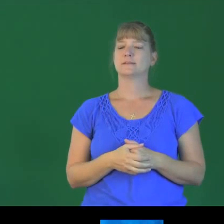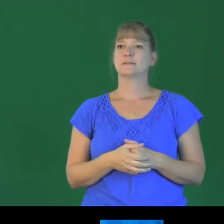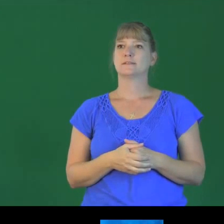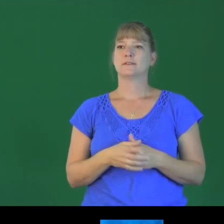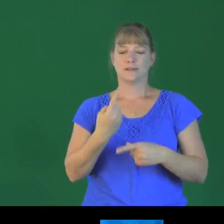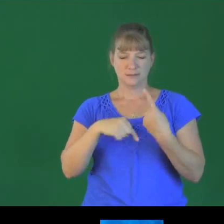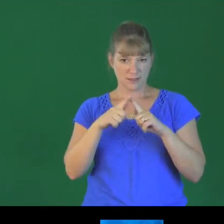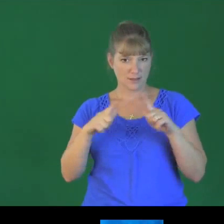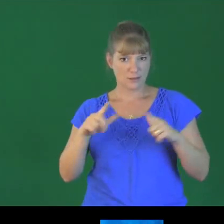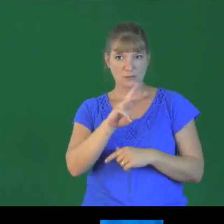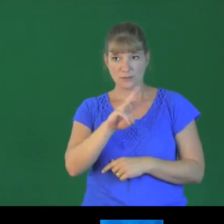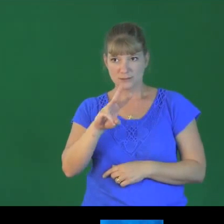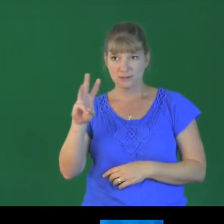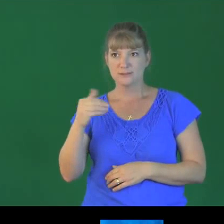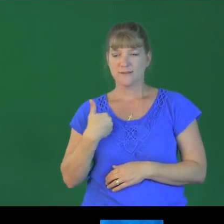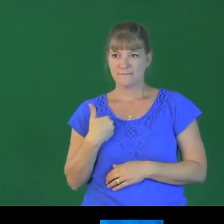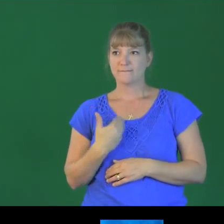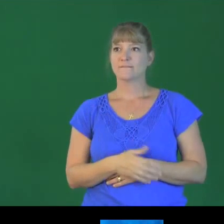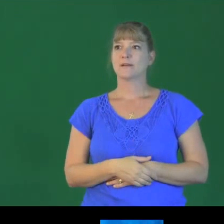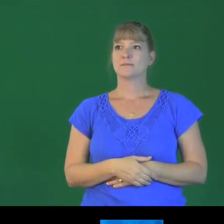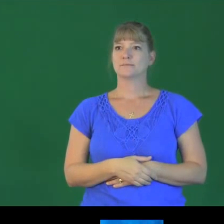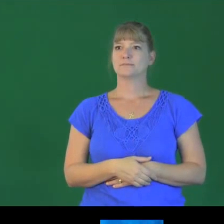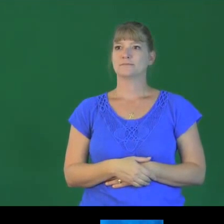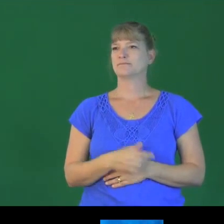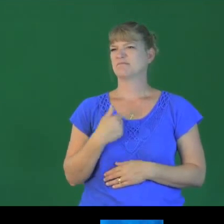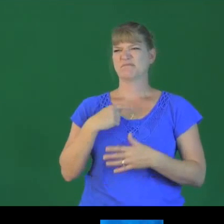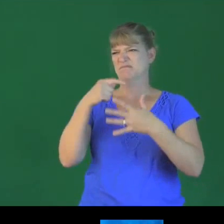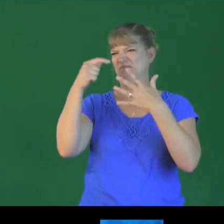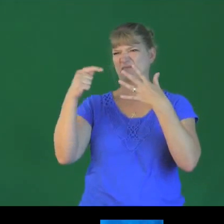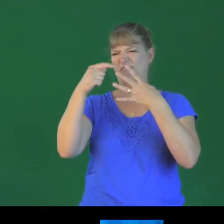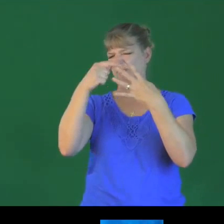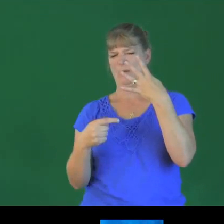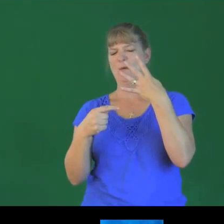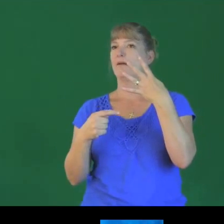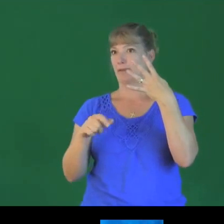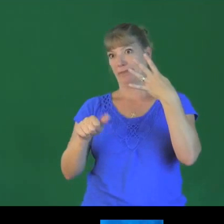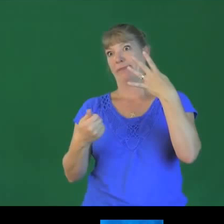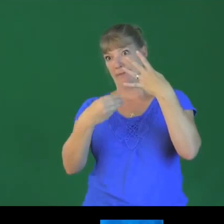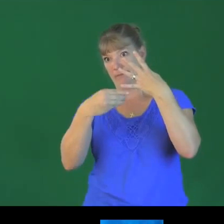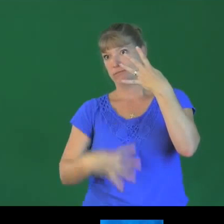There are sign language websites. I just listed four, but there are others